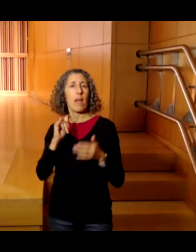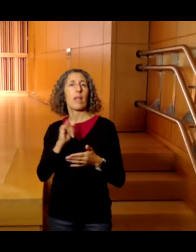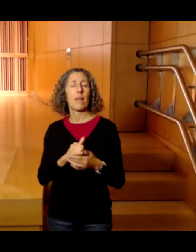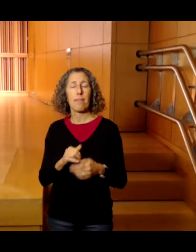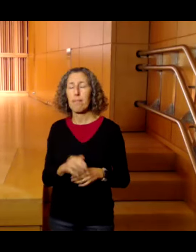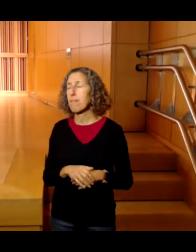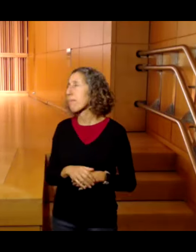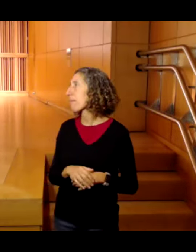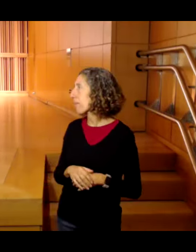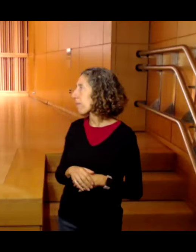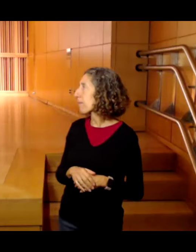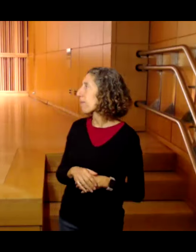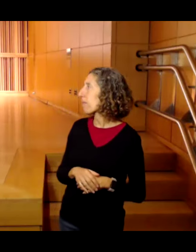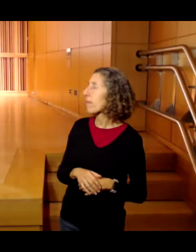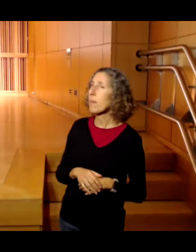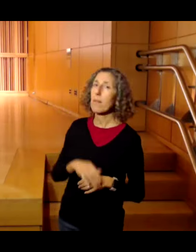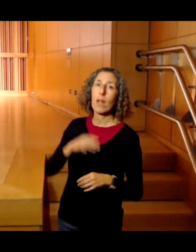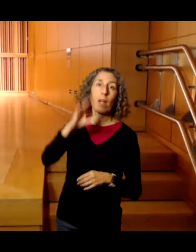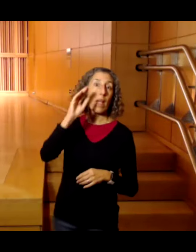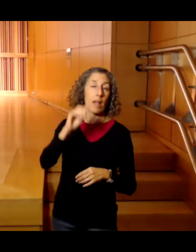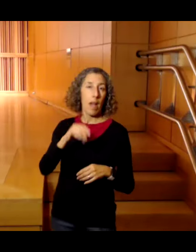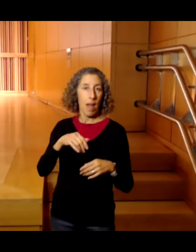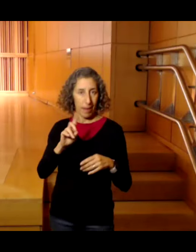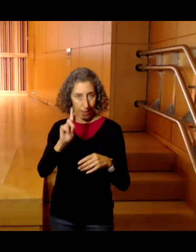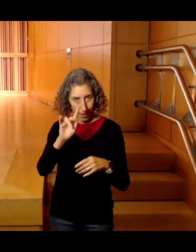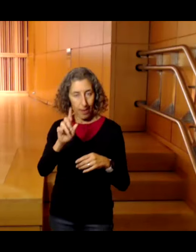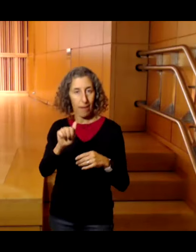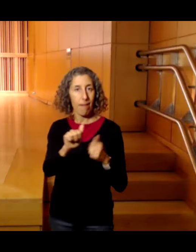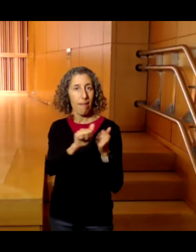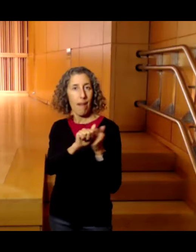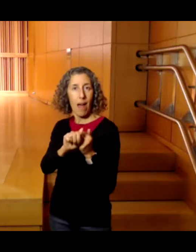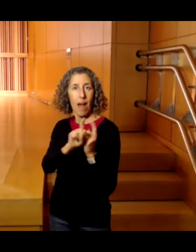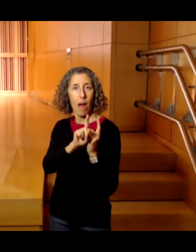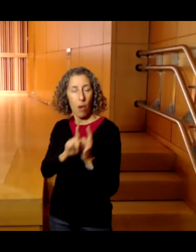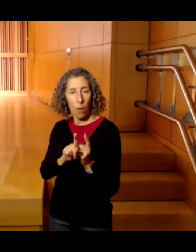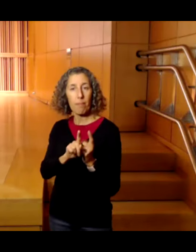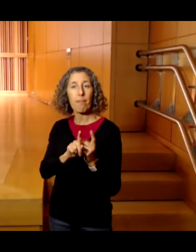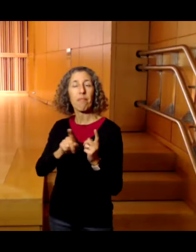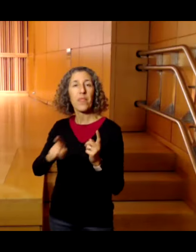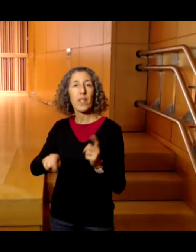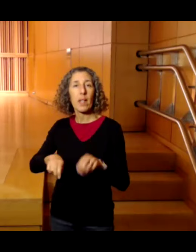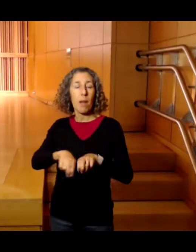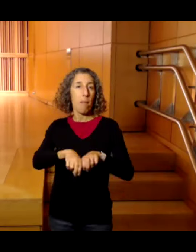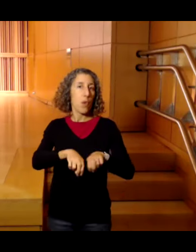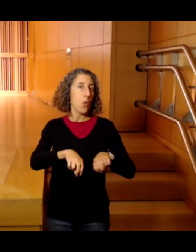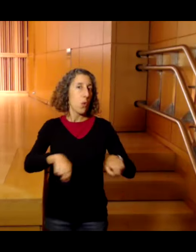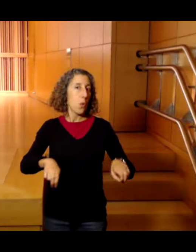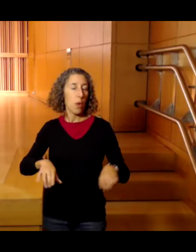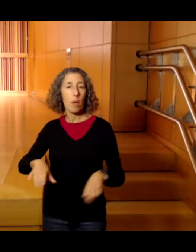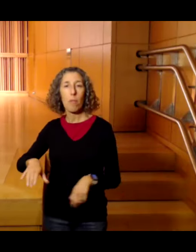Putting his hand behind him to steady himself on the back of a pew. He placed it on the tanned. of the very man who had been following him.